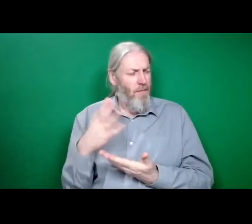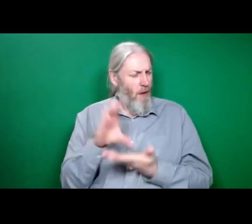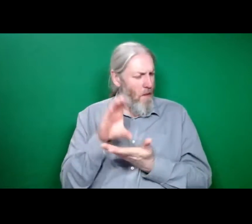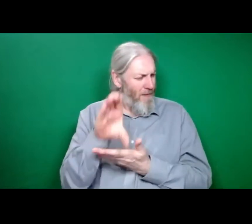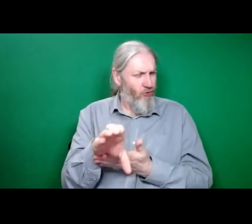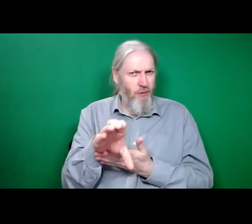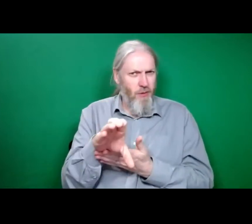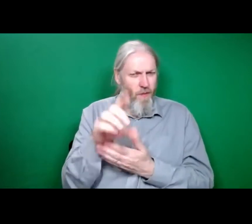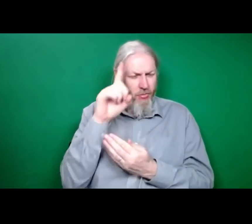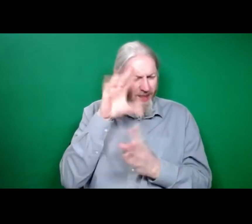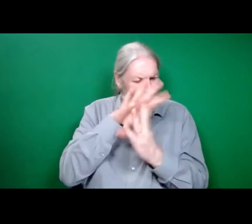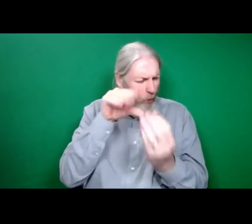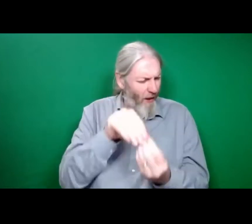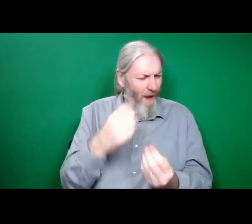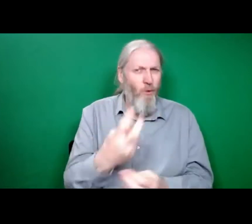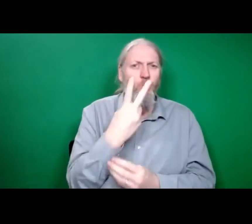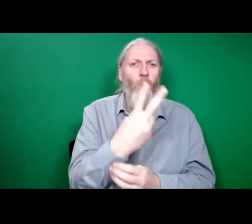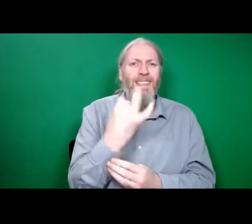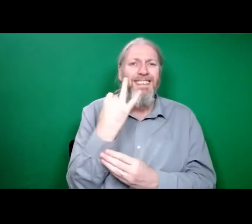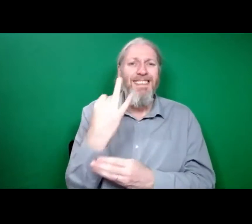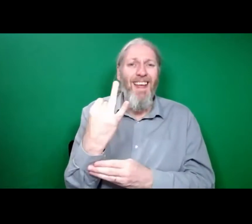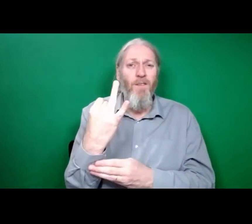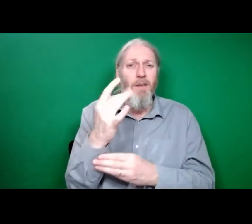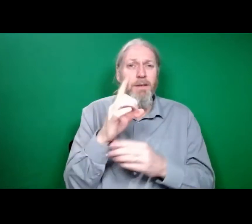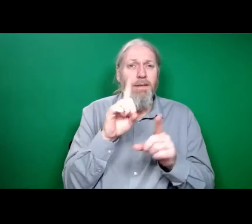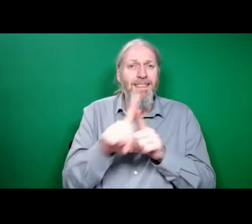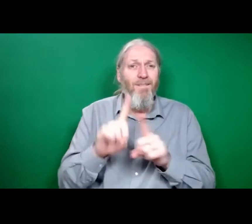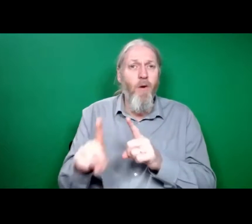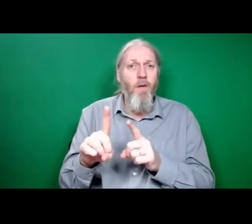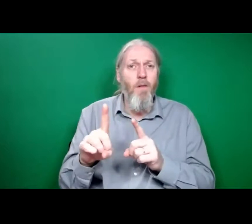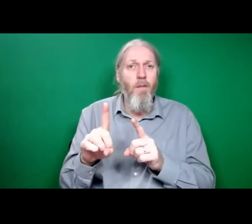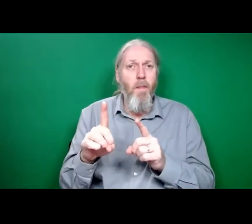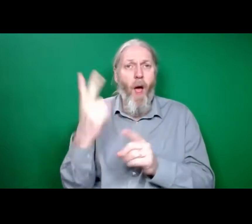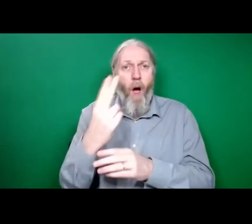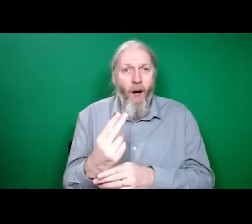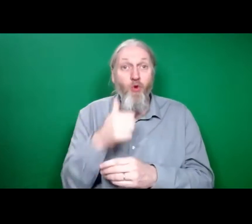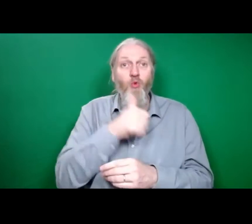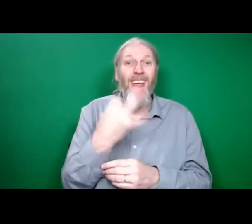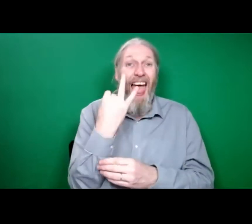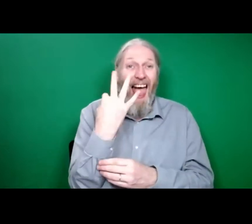And that link is correct. Well done to whoever did that. We are very lucky to be